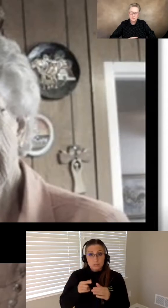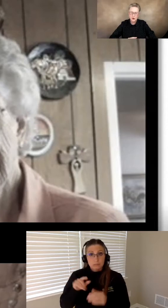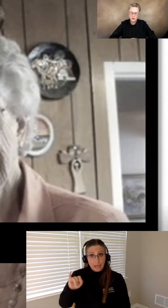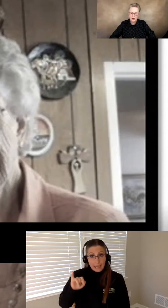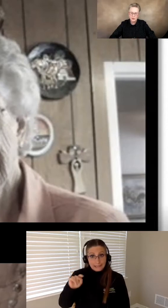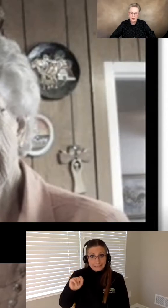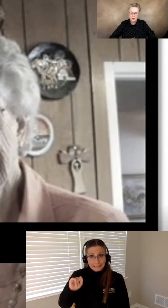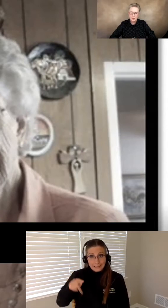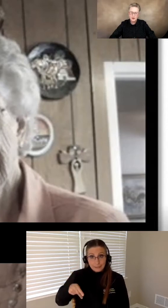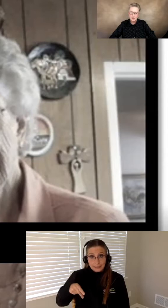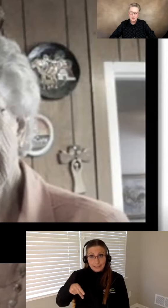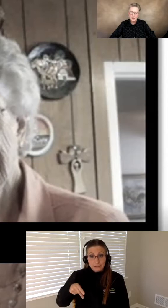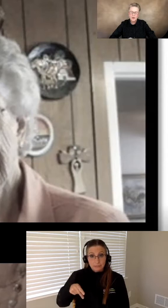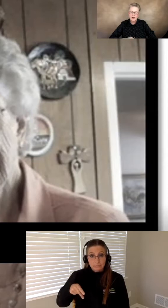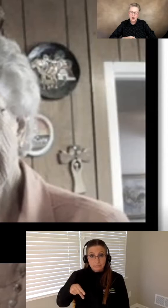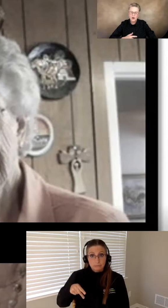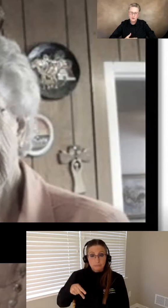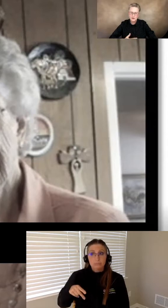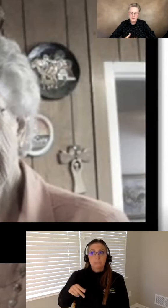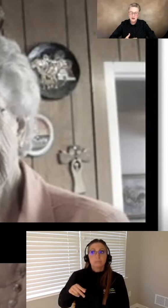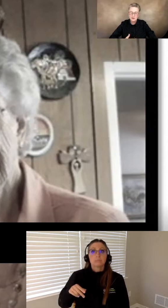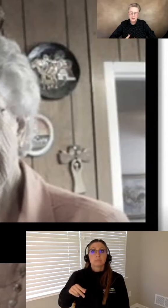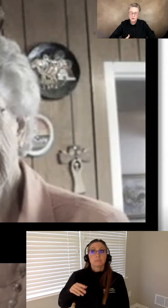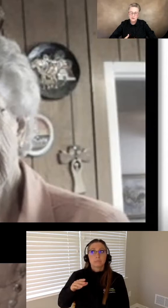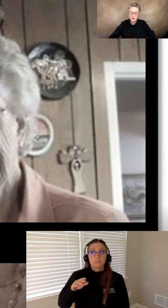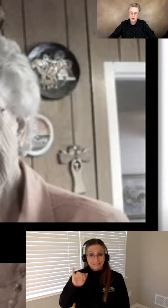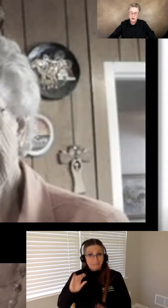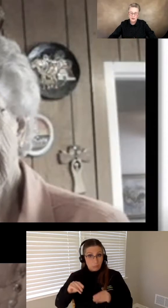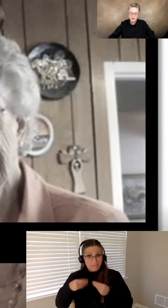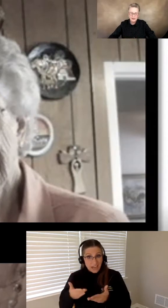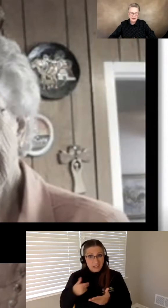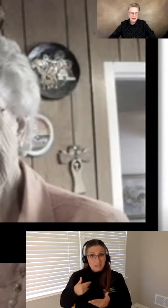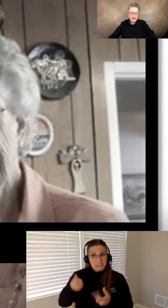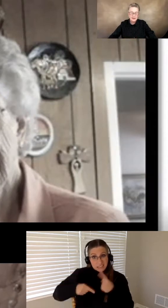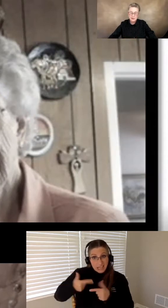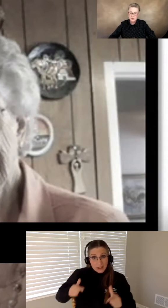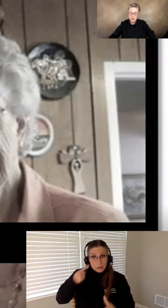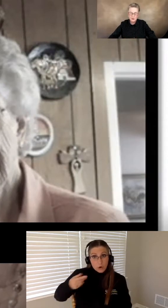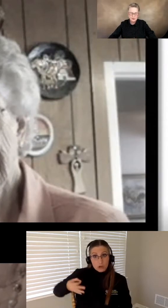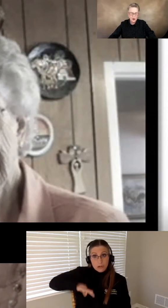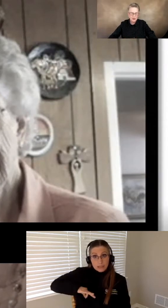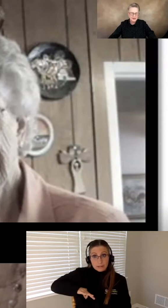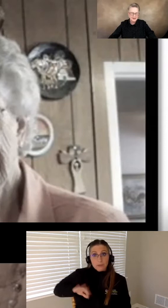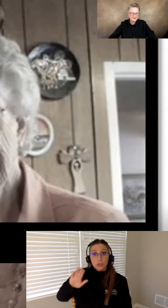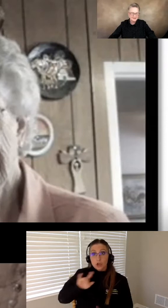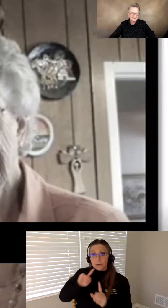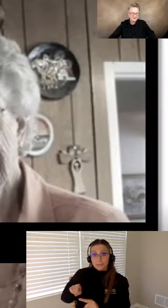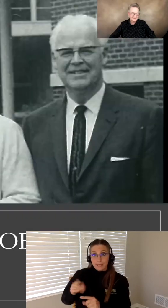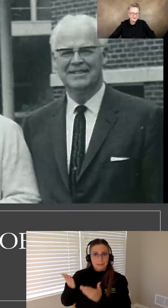program or that offered sign language for credit and this was her response